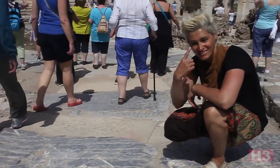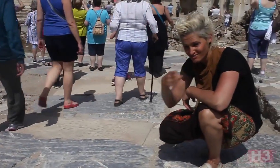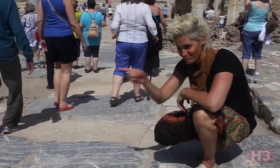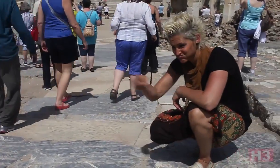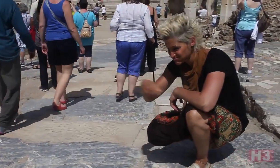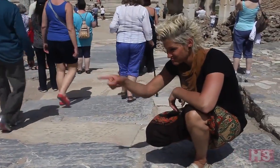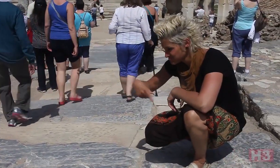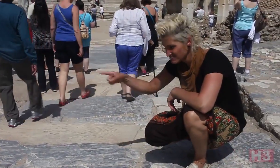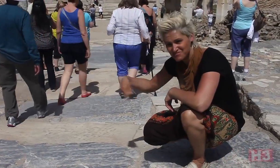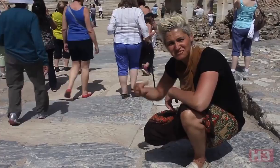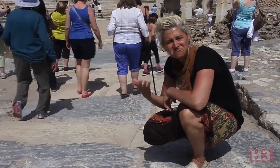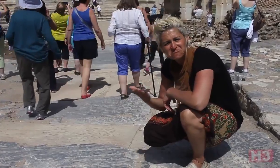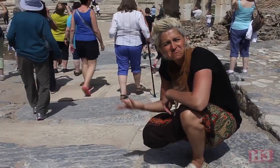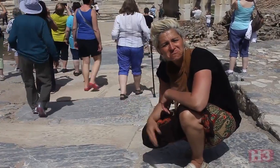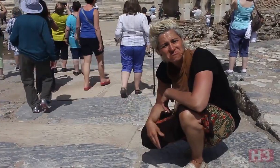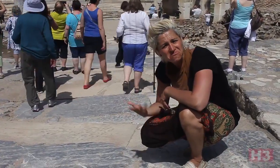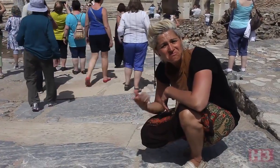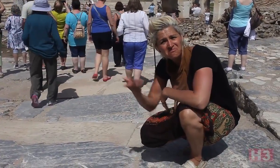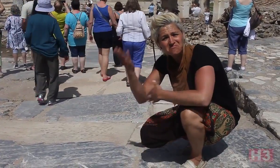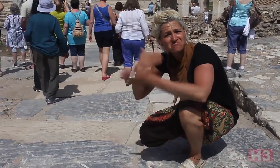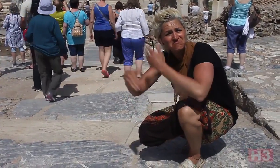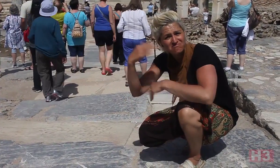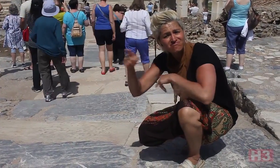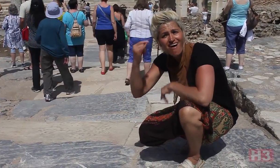Look at the lines. What do you think the lines are for?